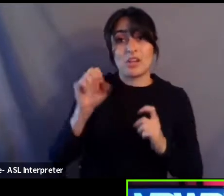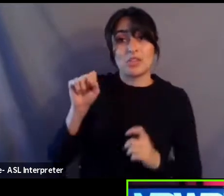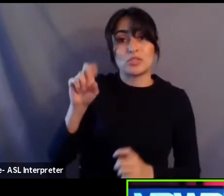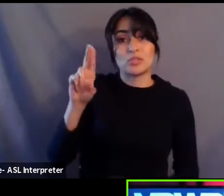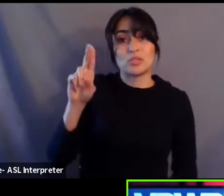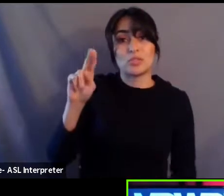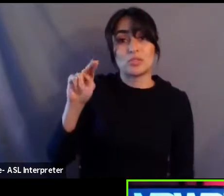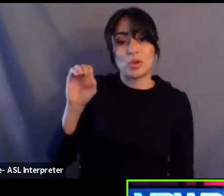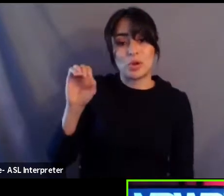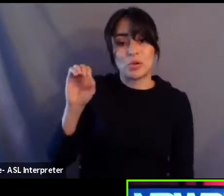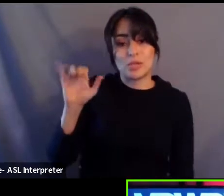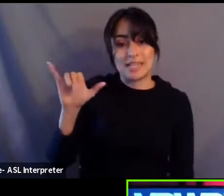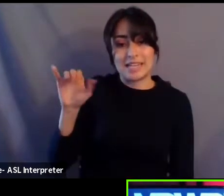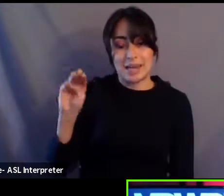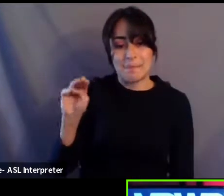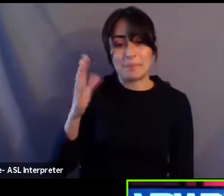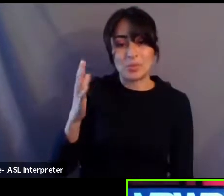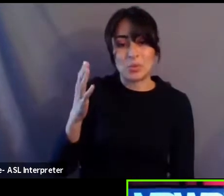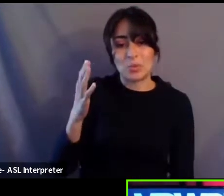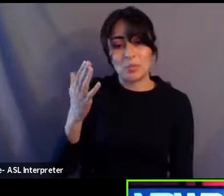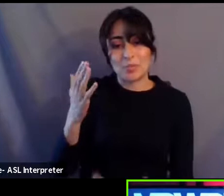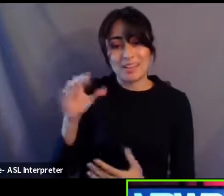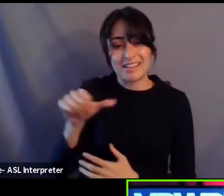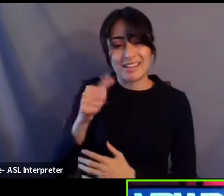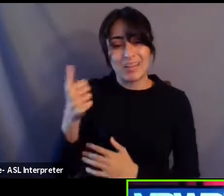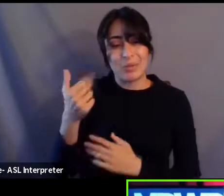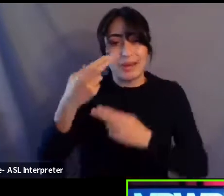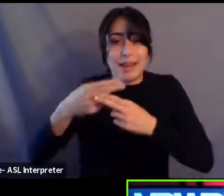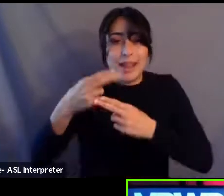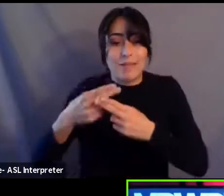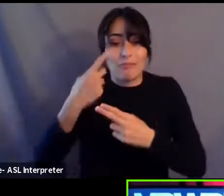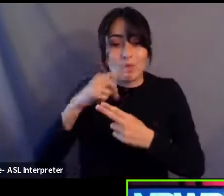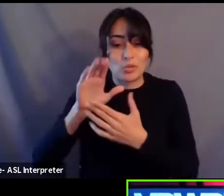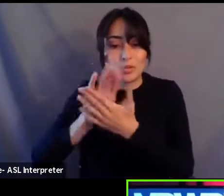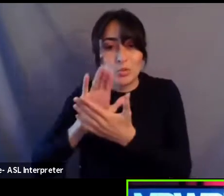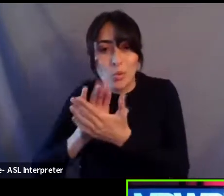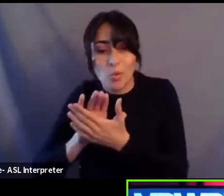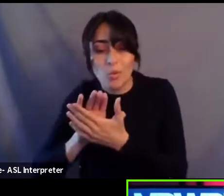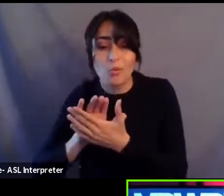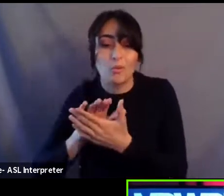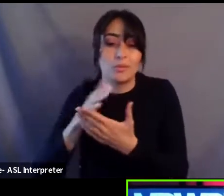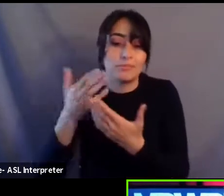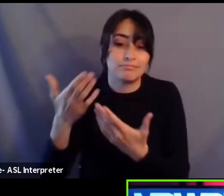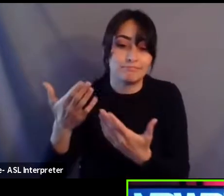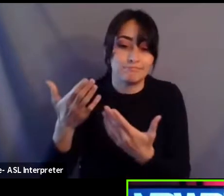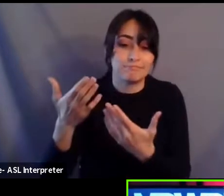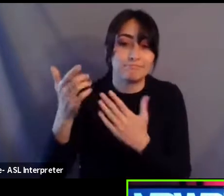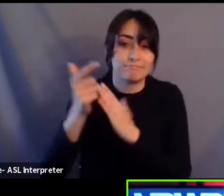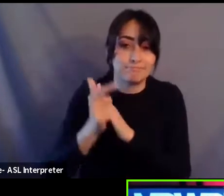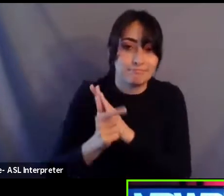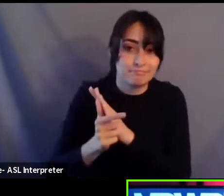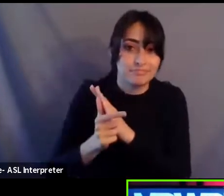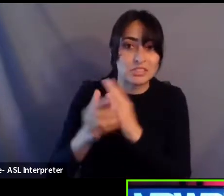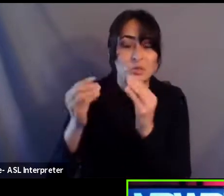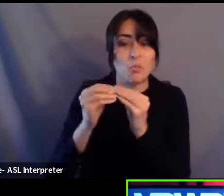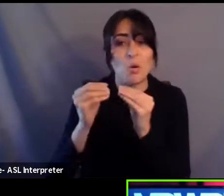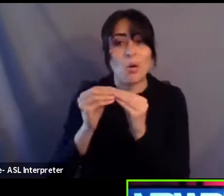and convenience identity to use throughout school to have me more blend in as far as